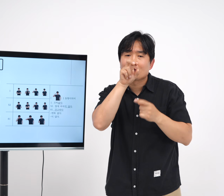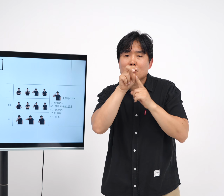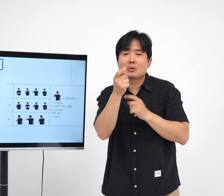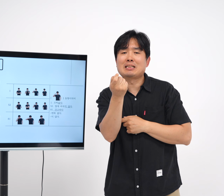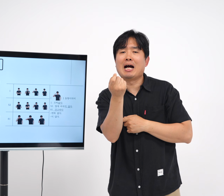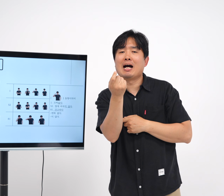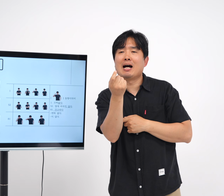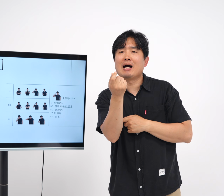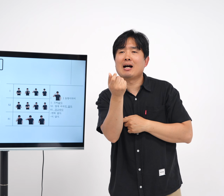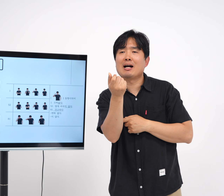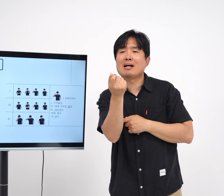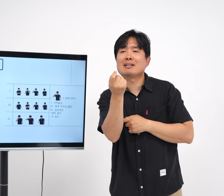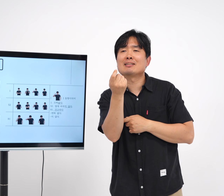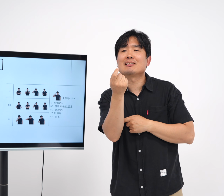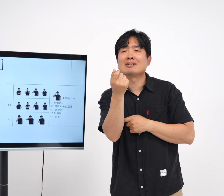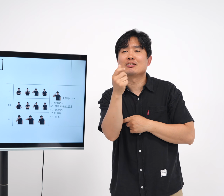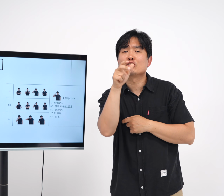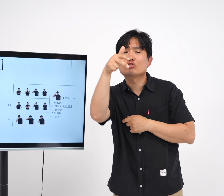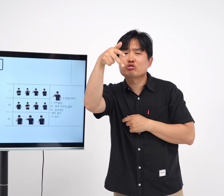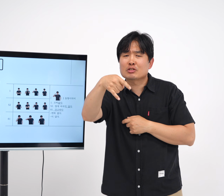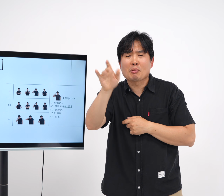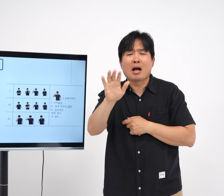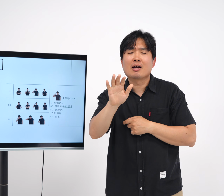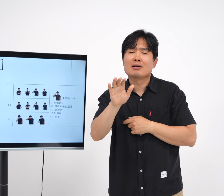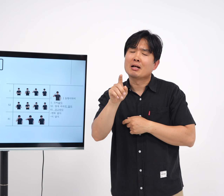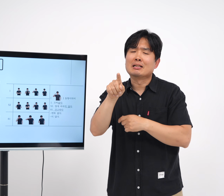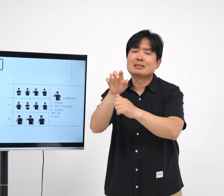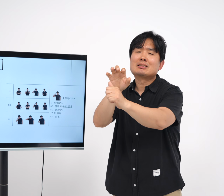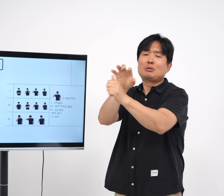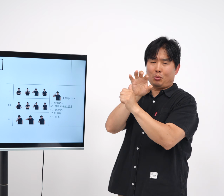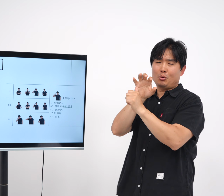it's just a new and cool expression